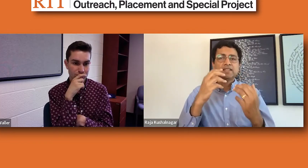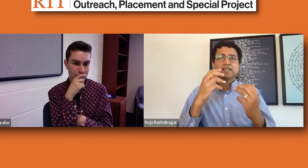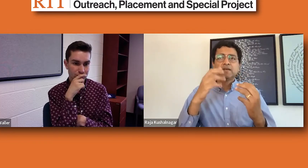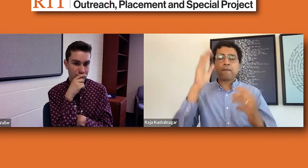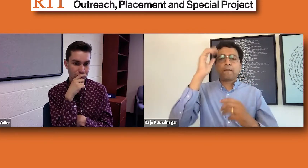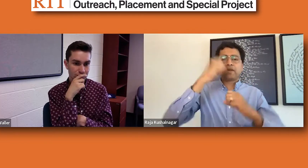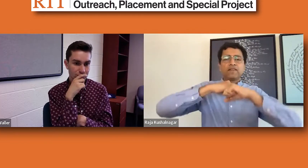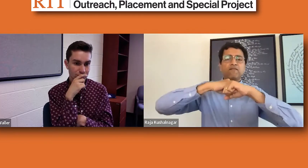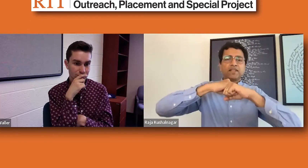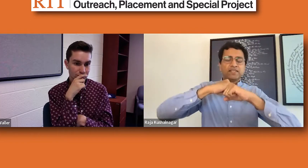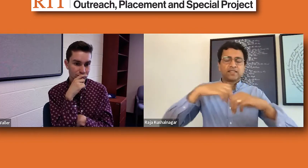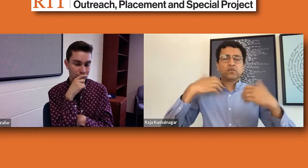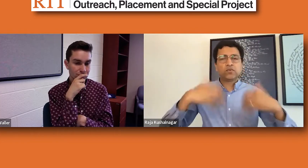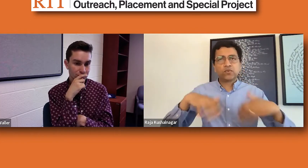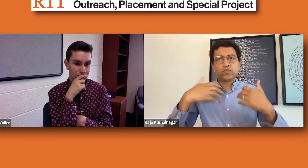Yeah, I've got to